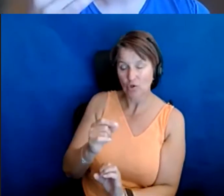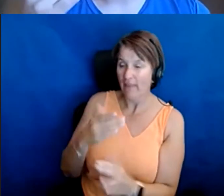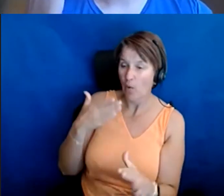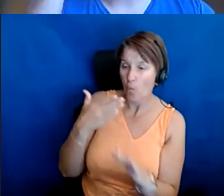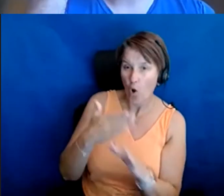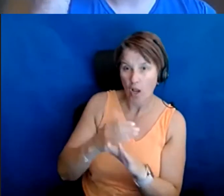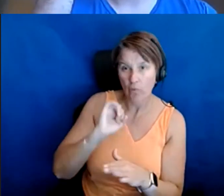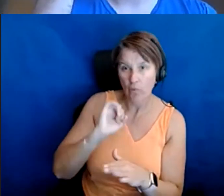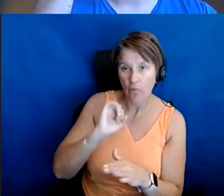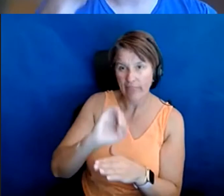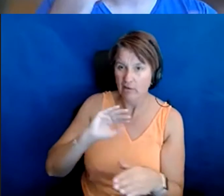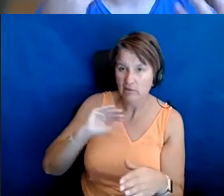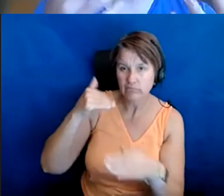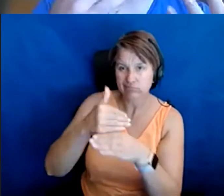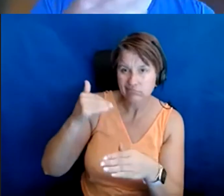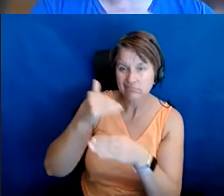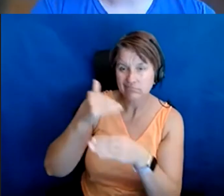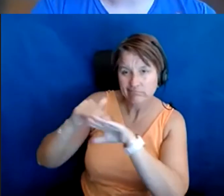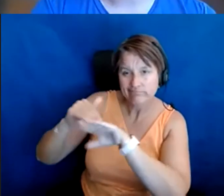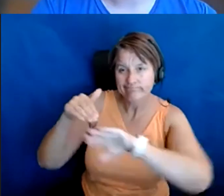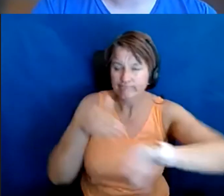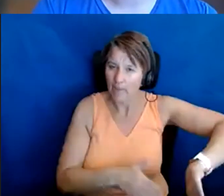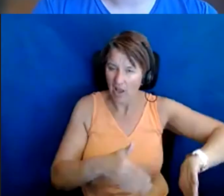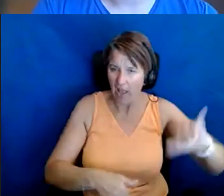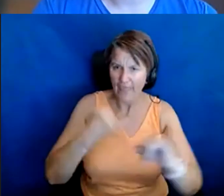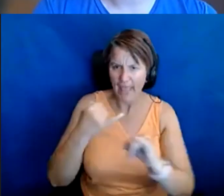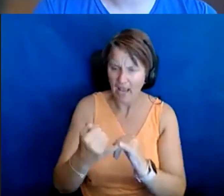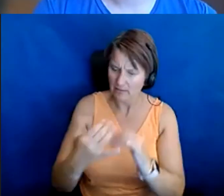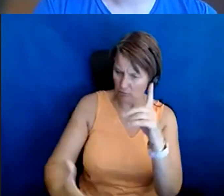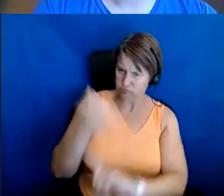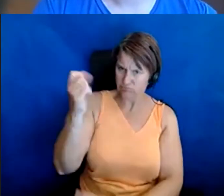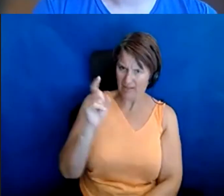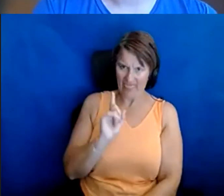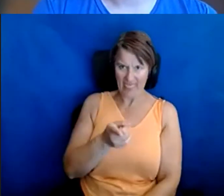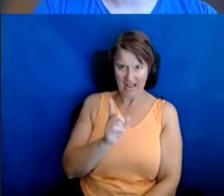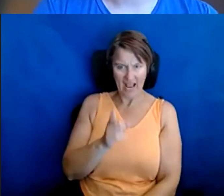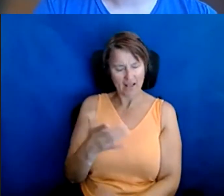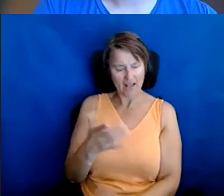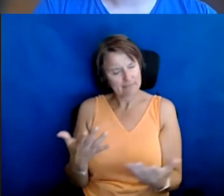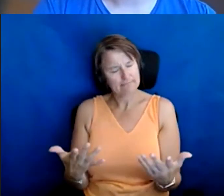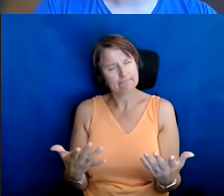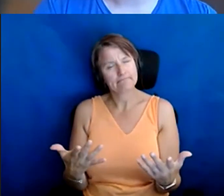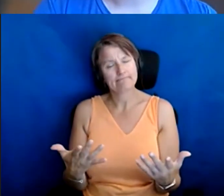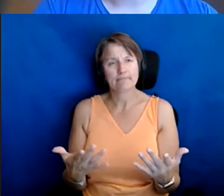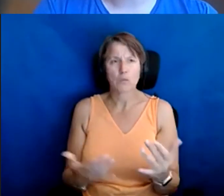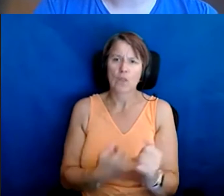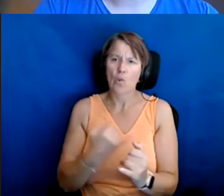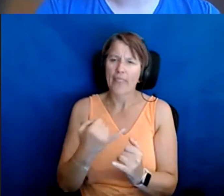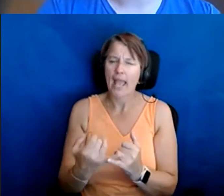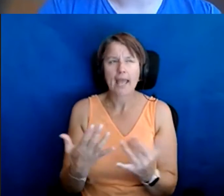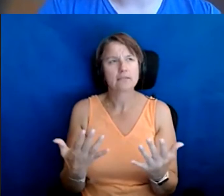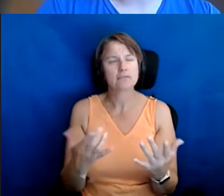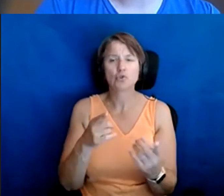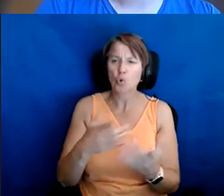up against those restraints and you've come out with something. So, I was wondering like at the end of it, do you - do you kind of love your restraints?